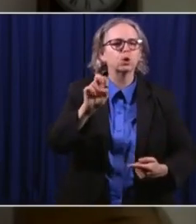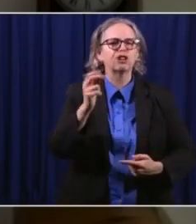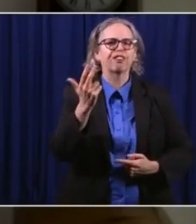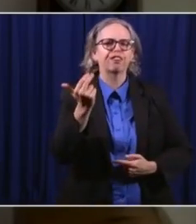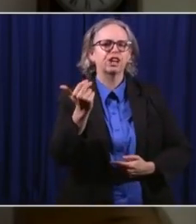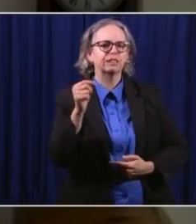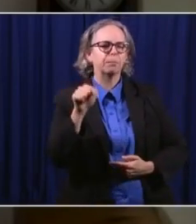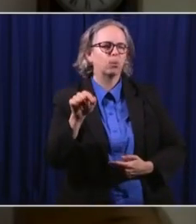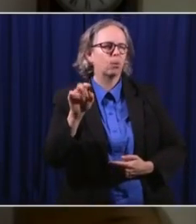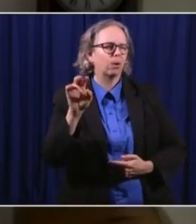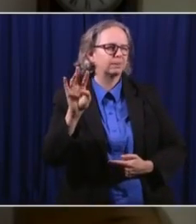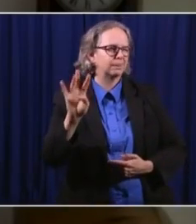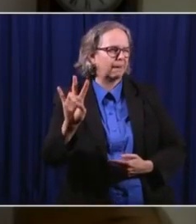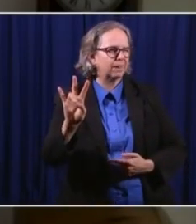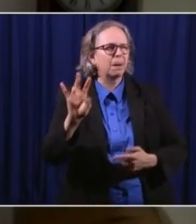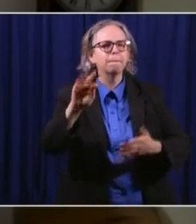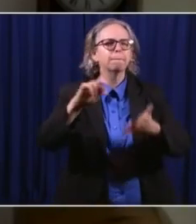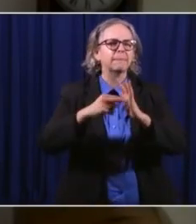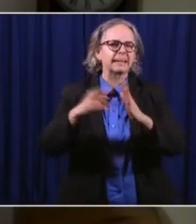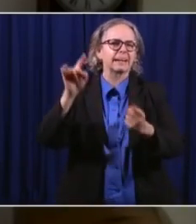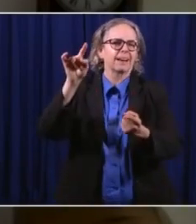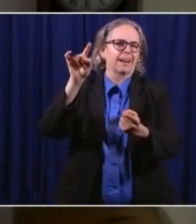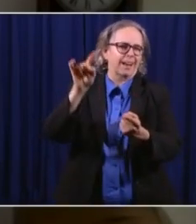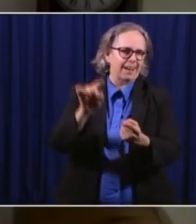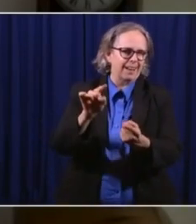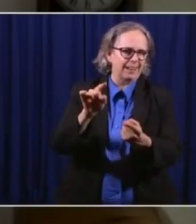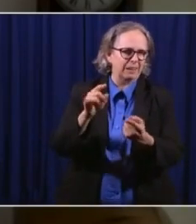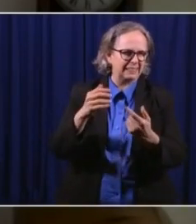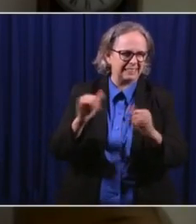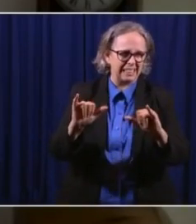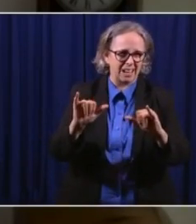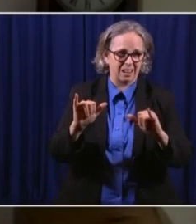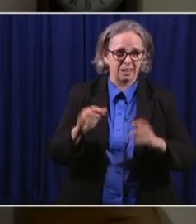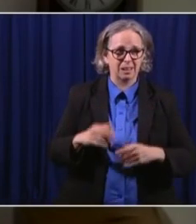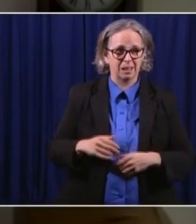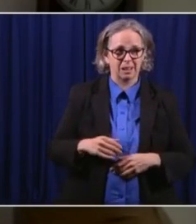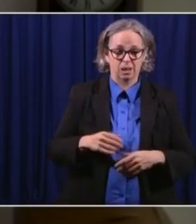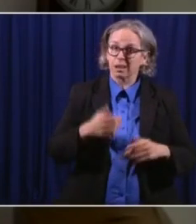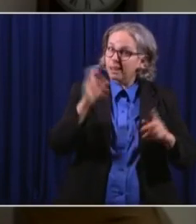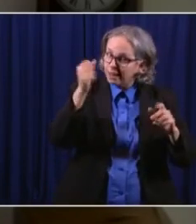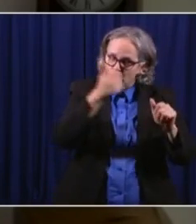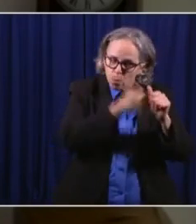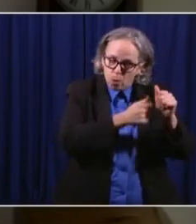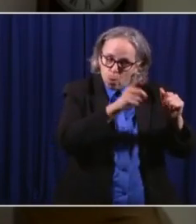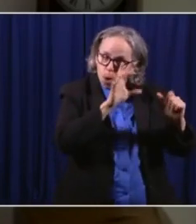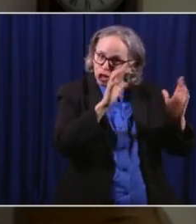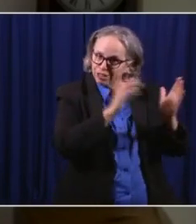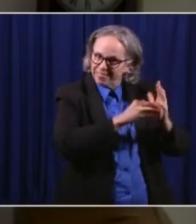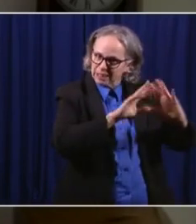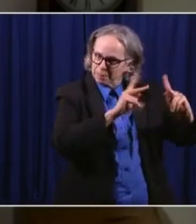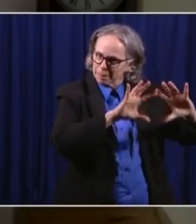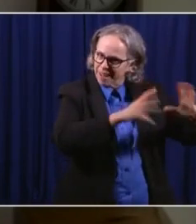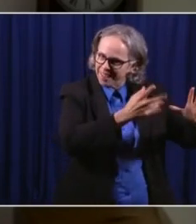FROM 298.7 PER CAPITA AND OUR ALERT SYSTEM TWO WEEKS AGO.